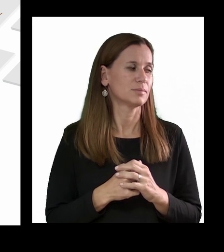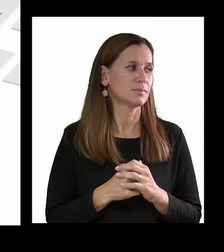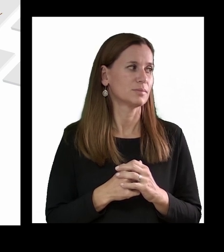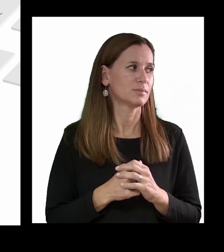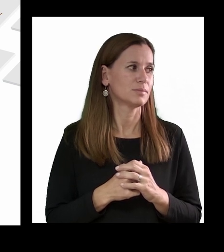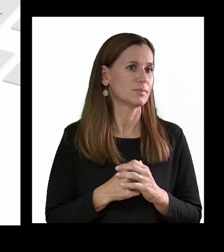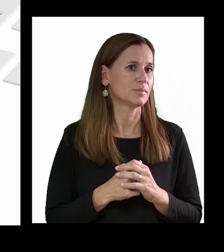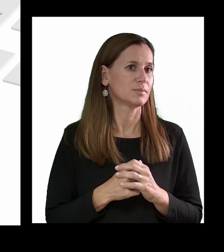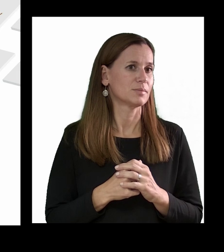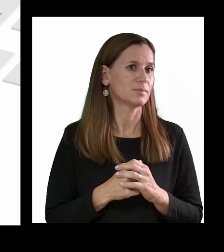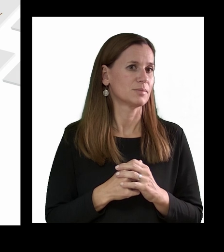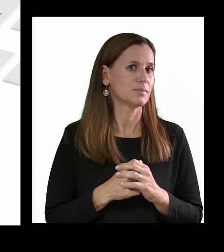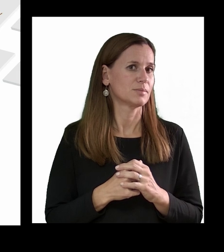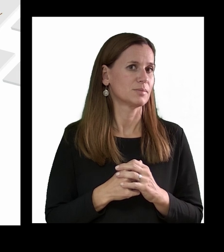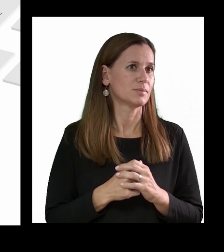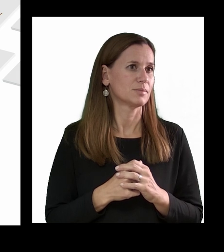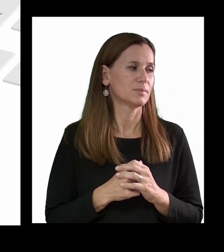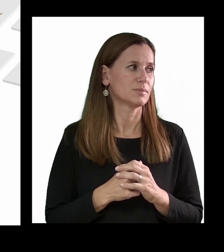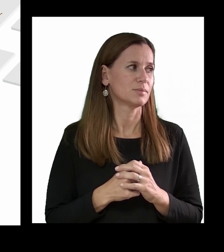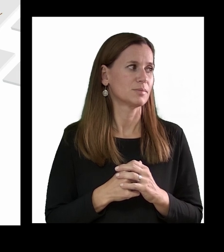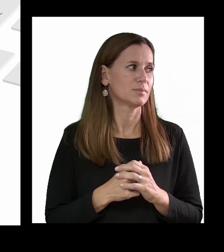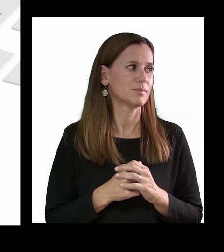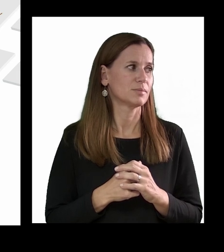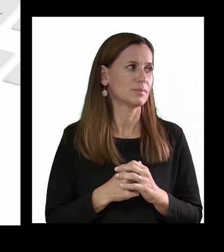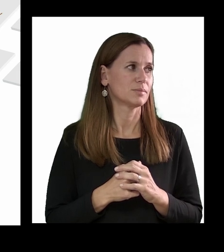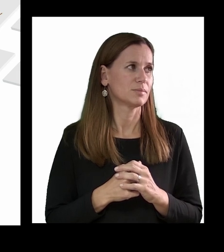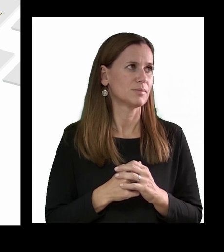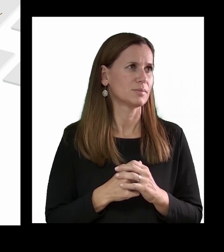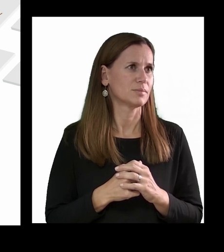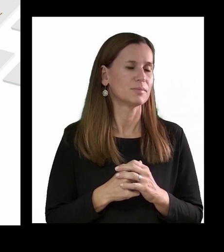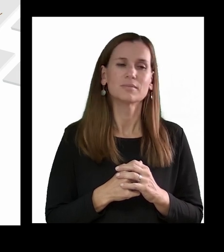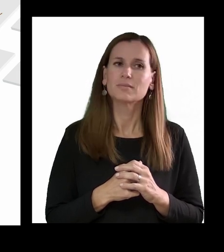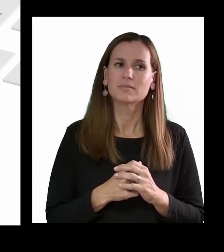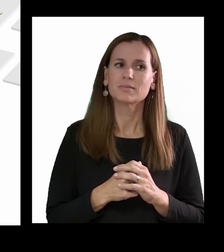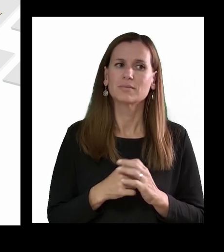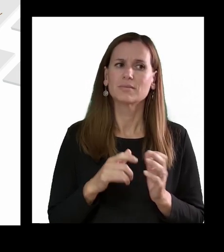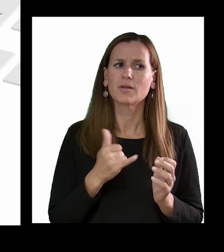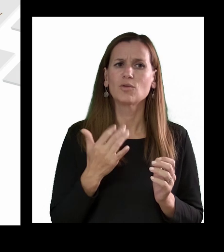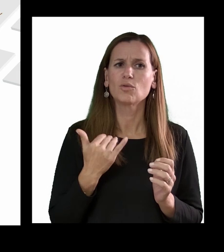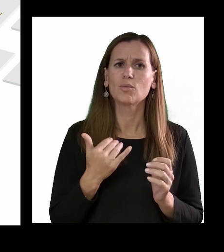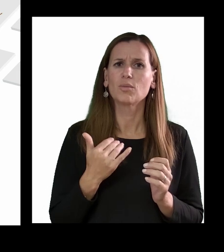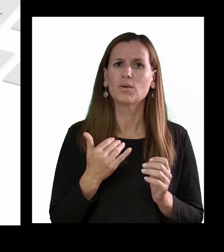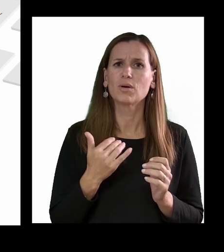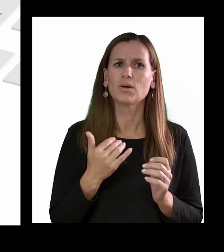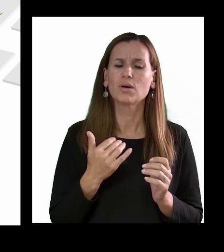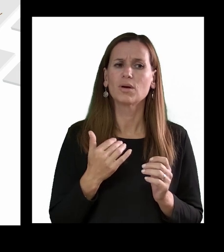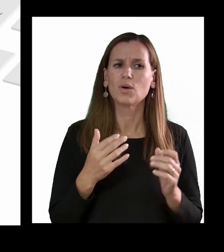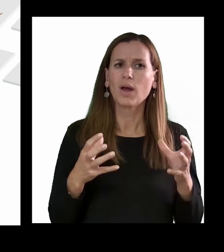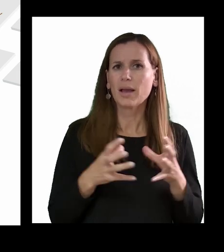and huge, but not, I would say small but multidisciplinary team. Very important for this work.